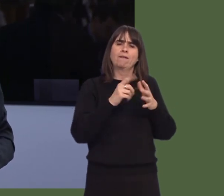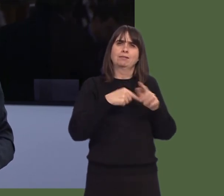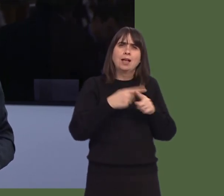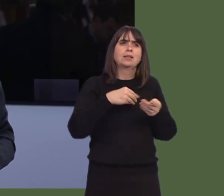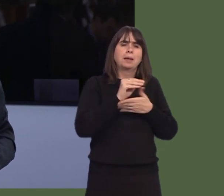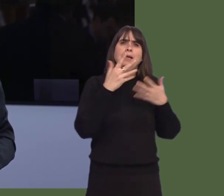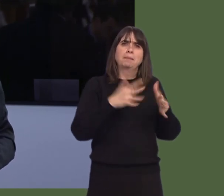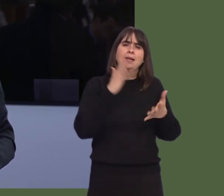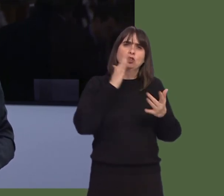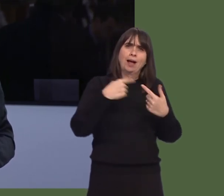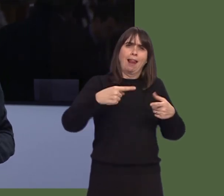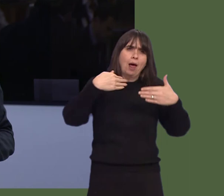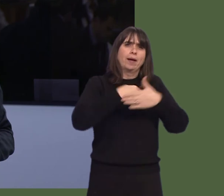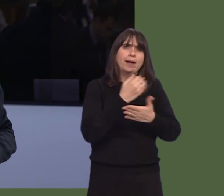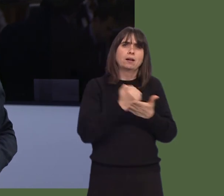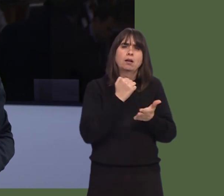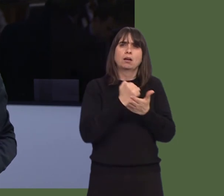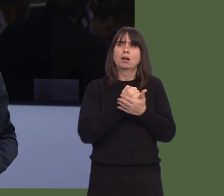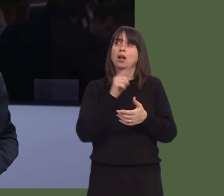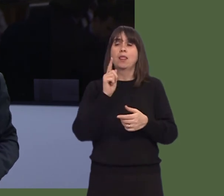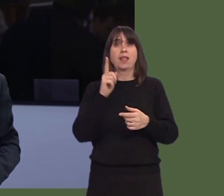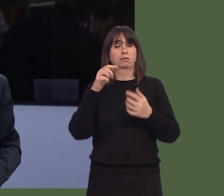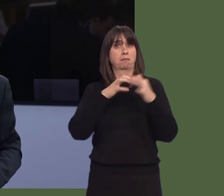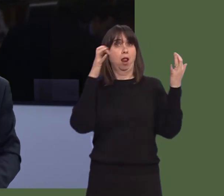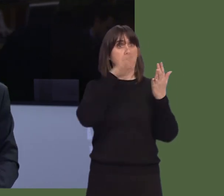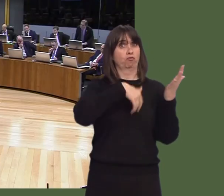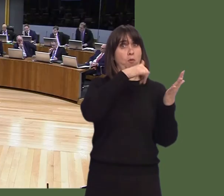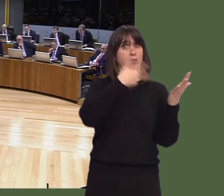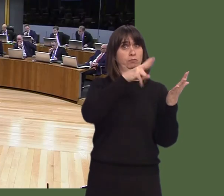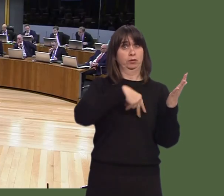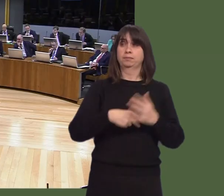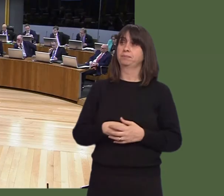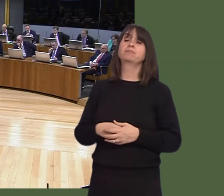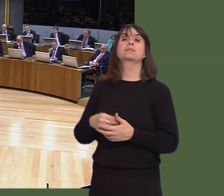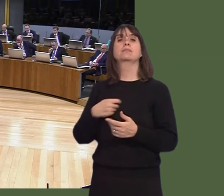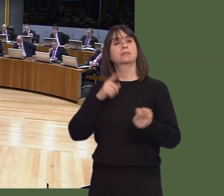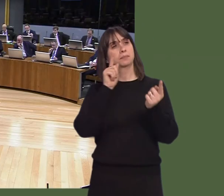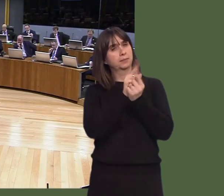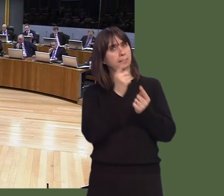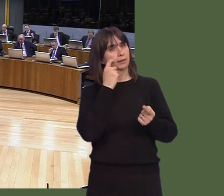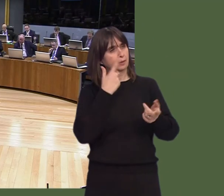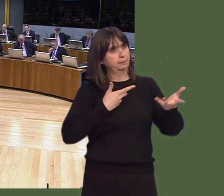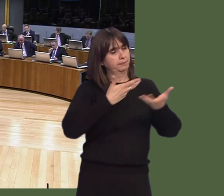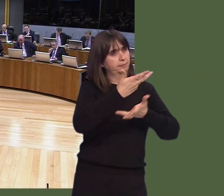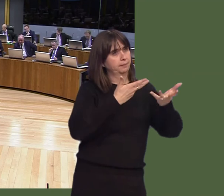Wales and Flanders. Would the First Minister consider leading a delegation to Flanders to appeal to them,